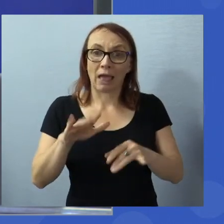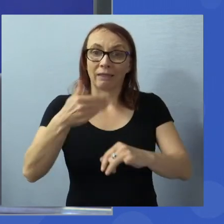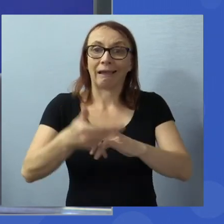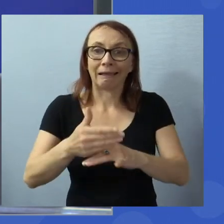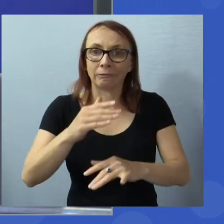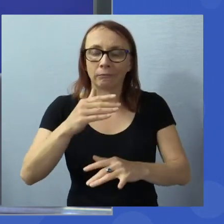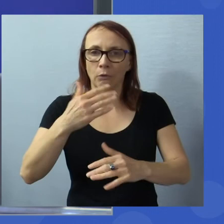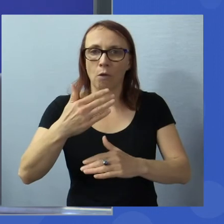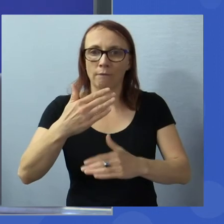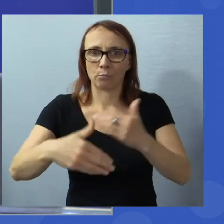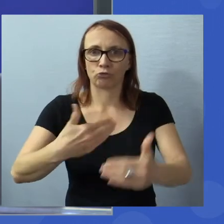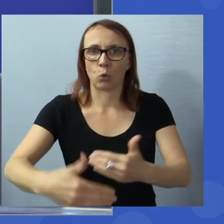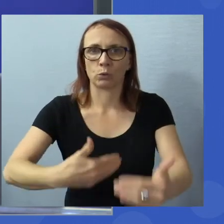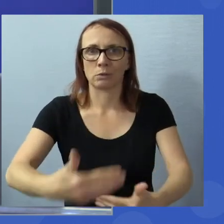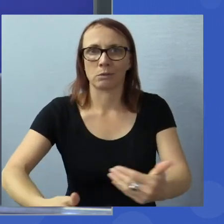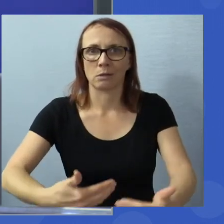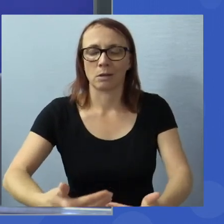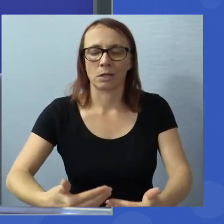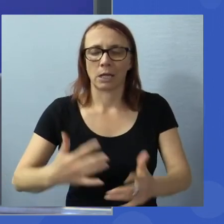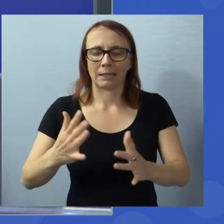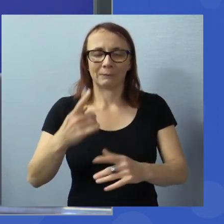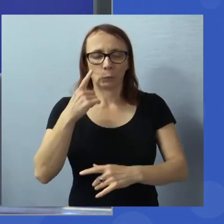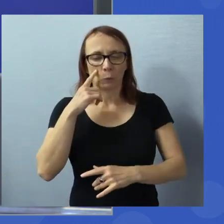really useful in thinking about your recommendations so that's another area